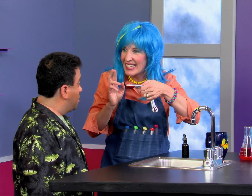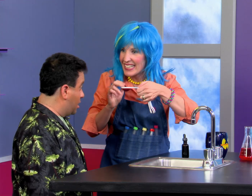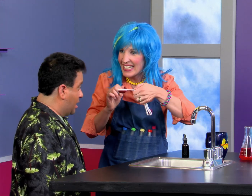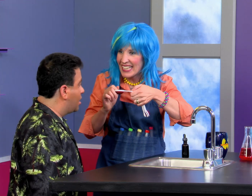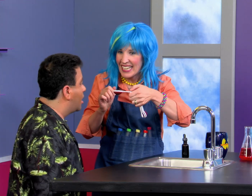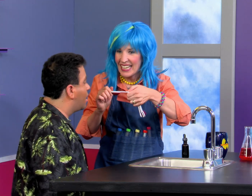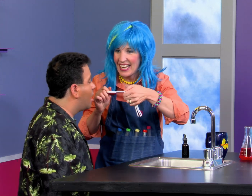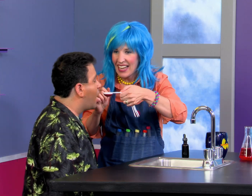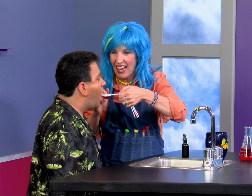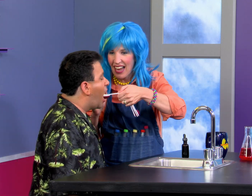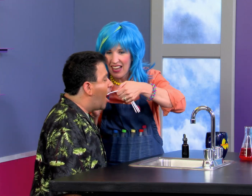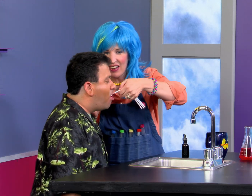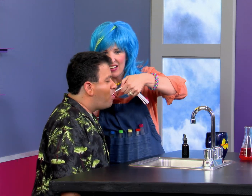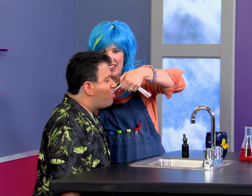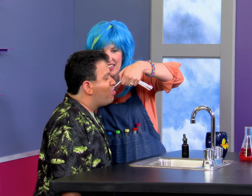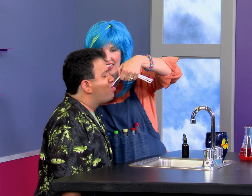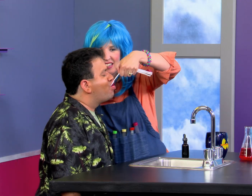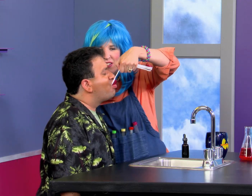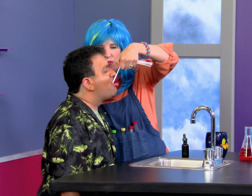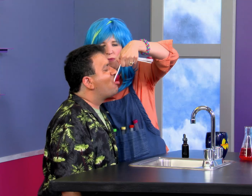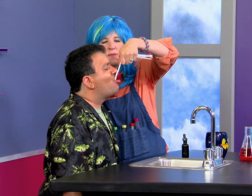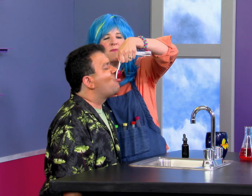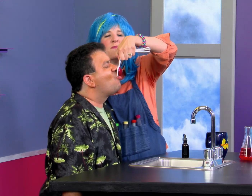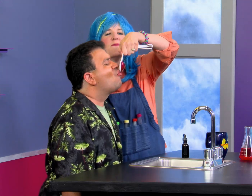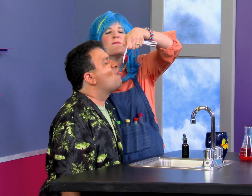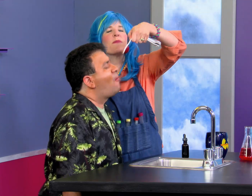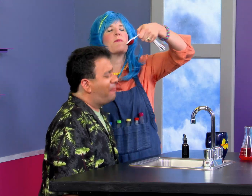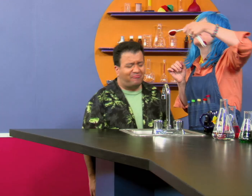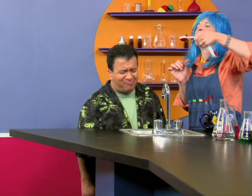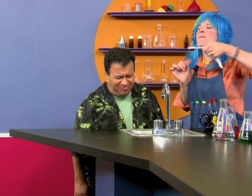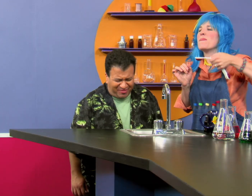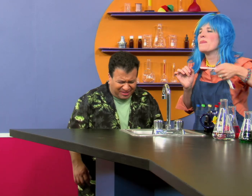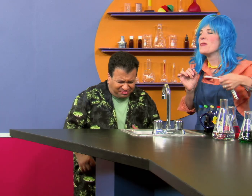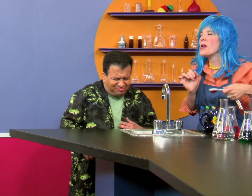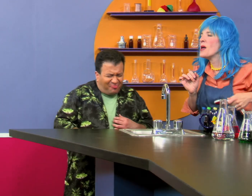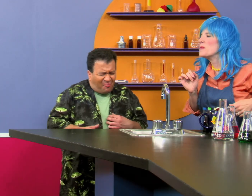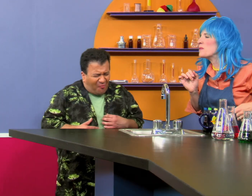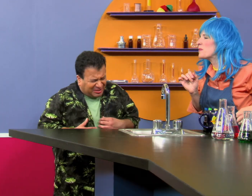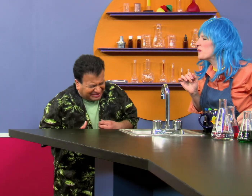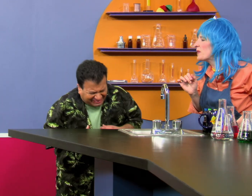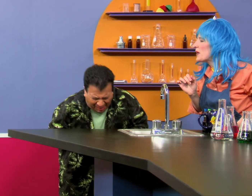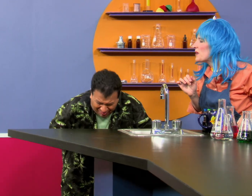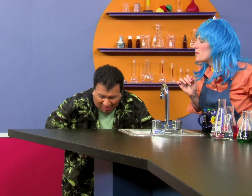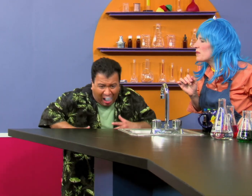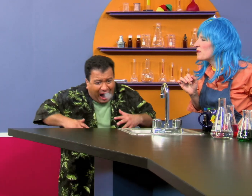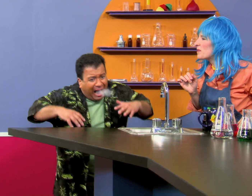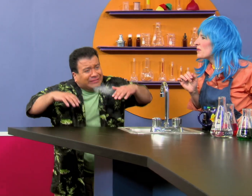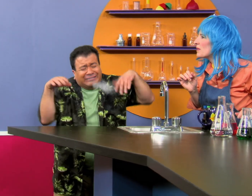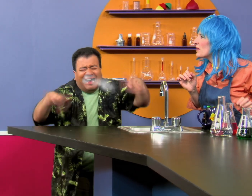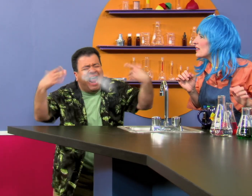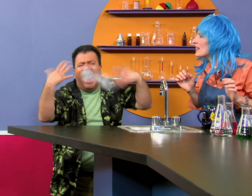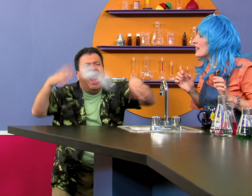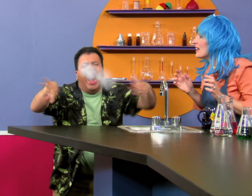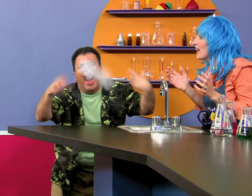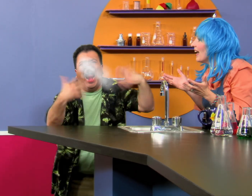READY? [GULP] [BELLS AND SIRENS]